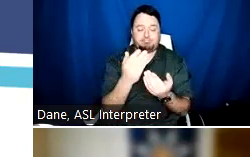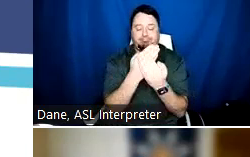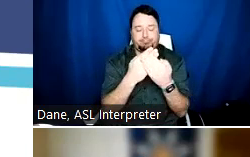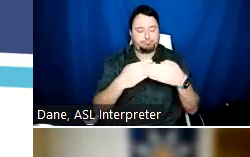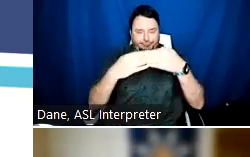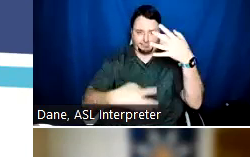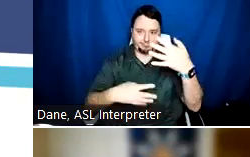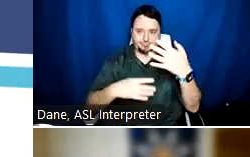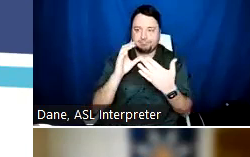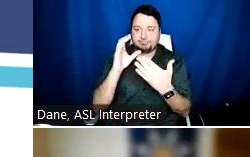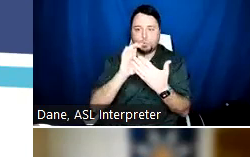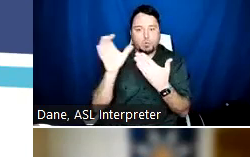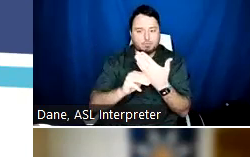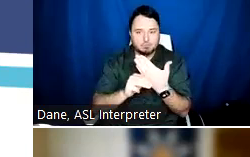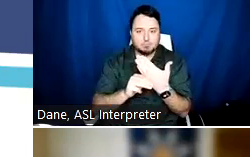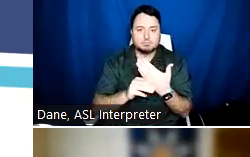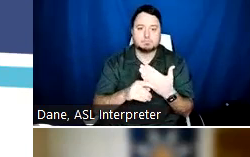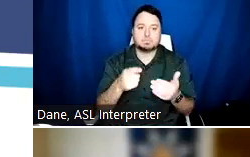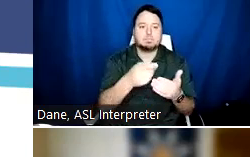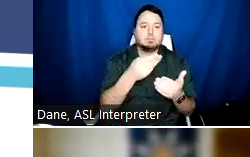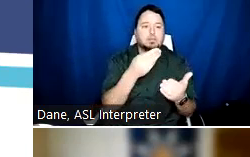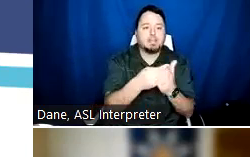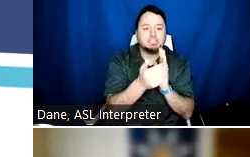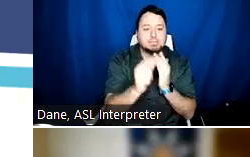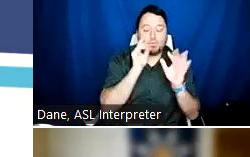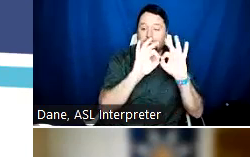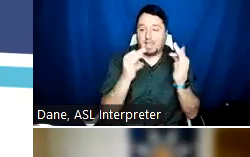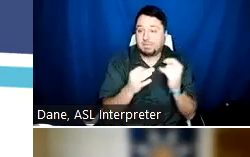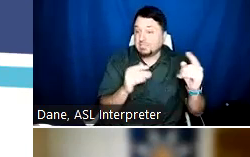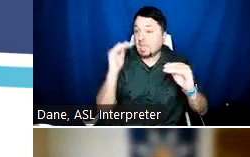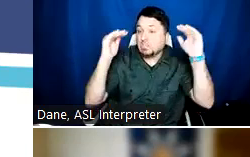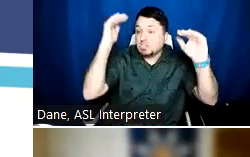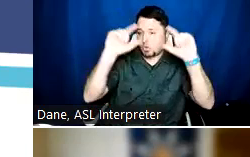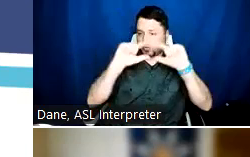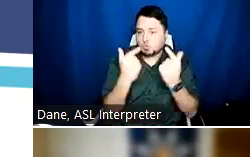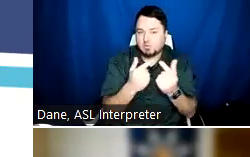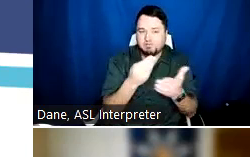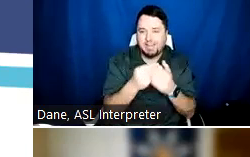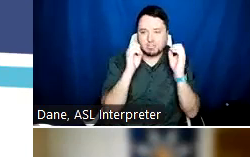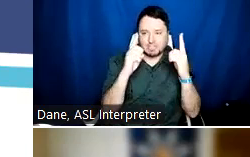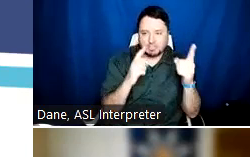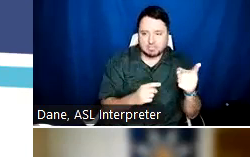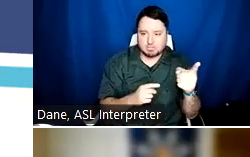we have financial skills for families. This is in adult group financial education. This also